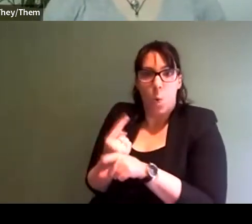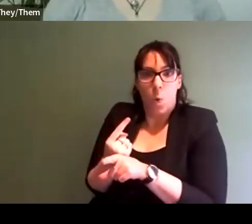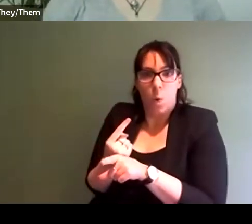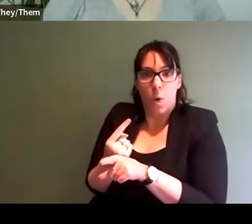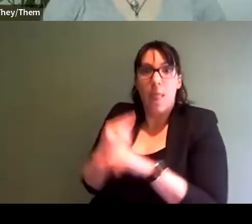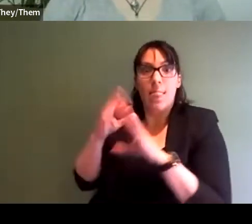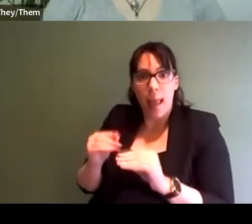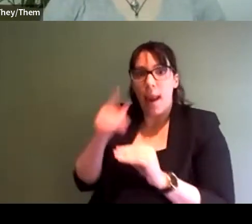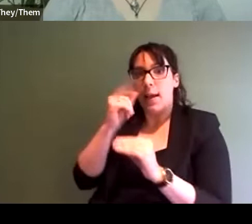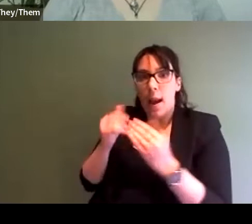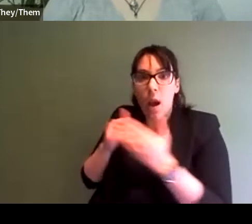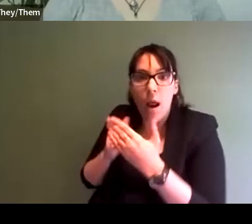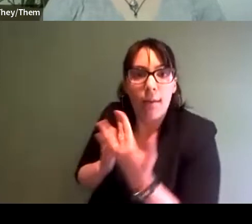that other people didn't understand.